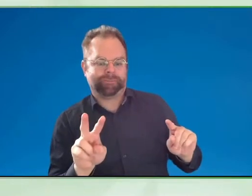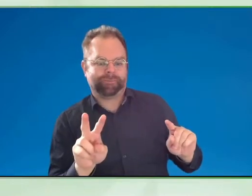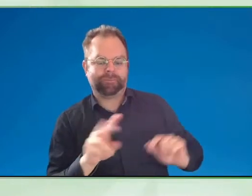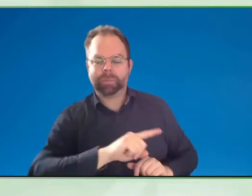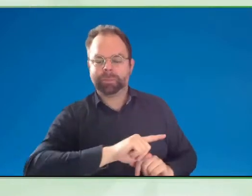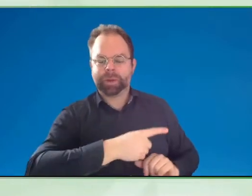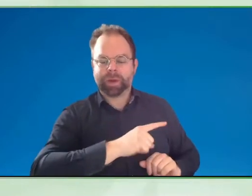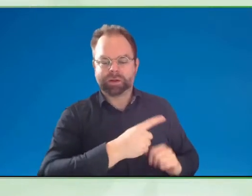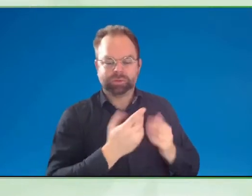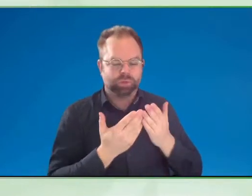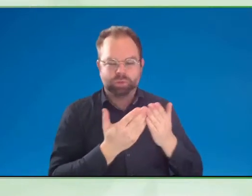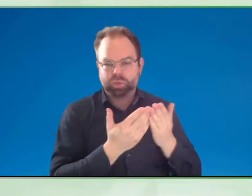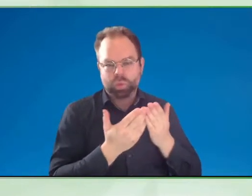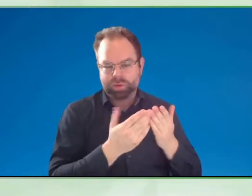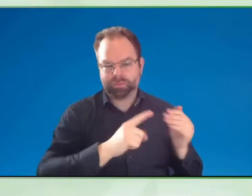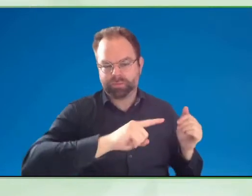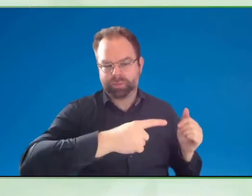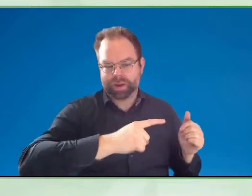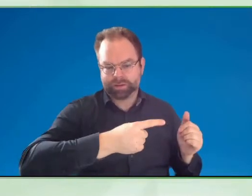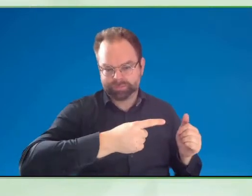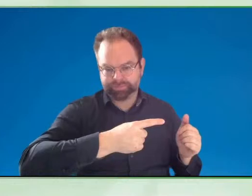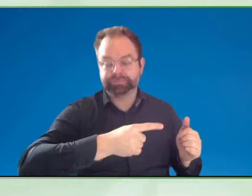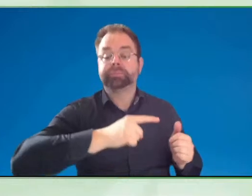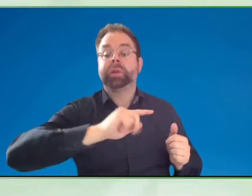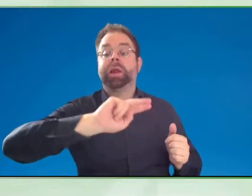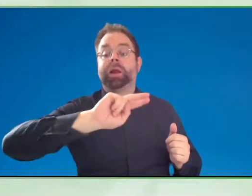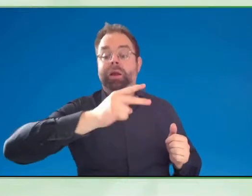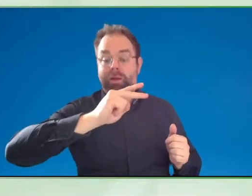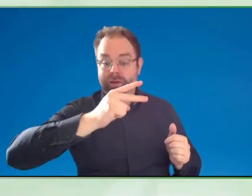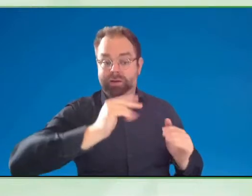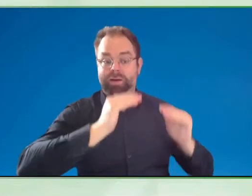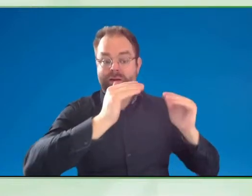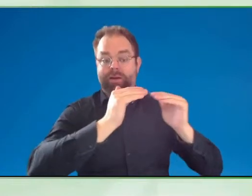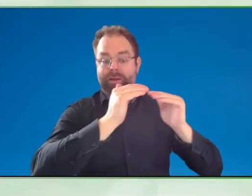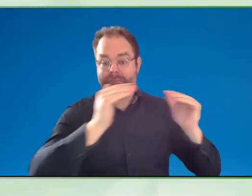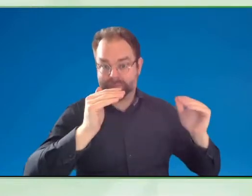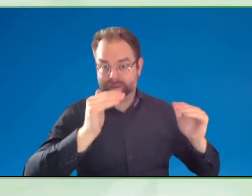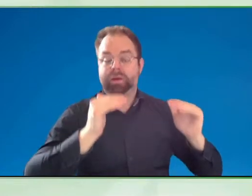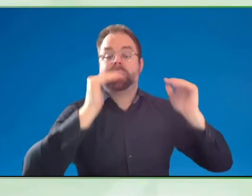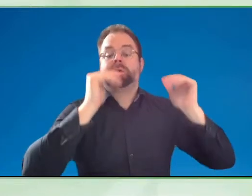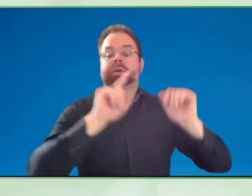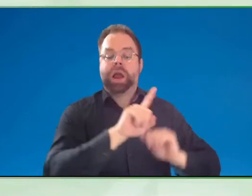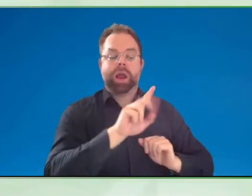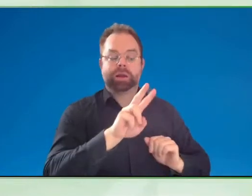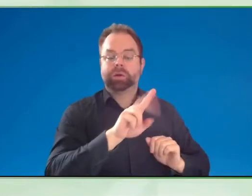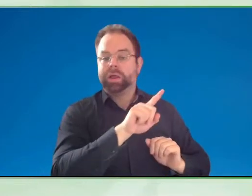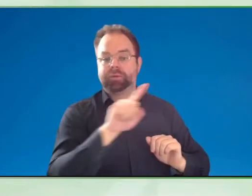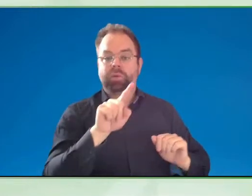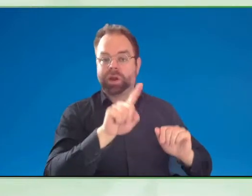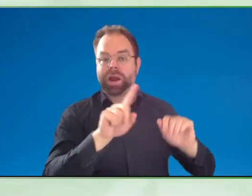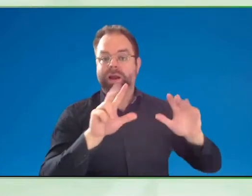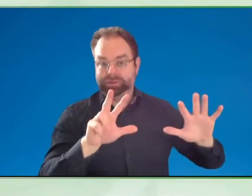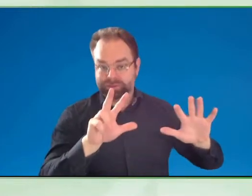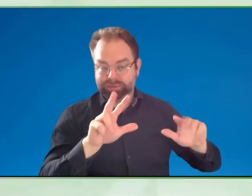And you were saying that the dropout rate is really fairly high.